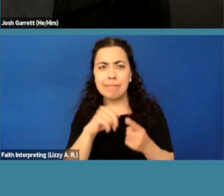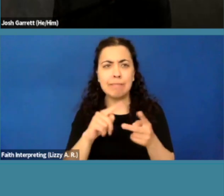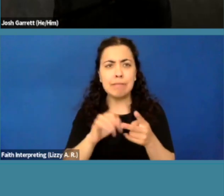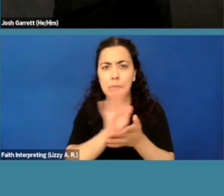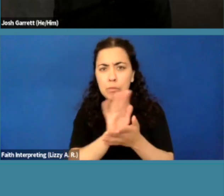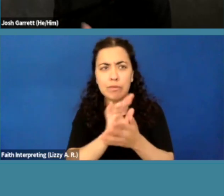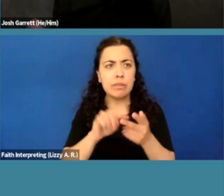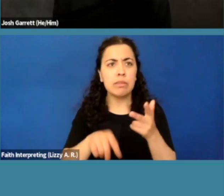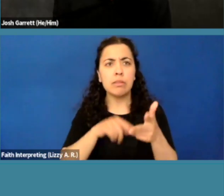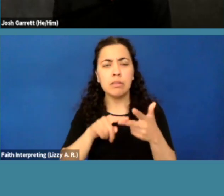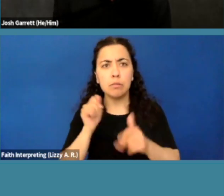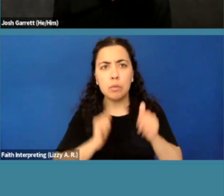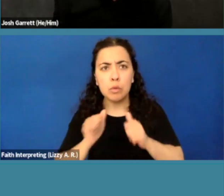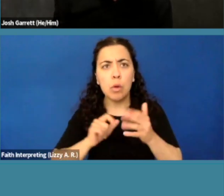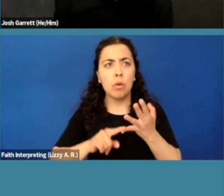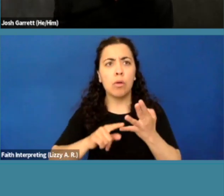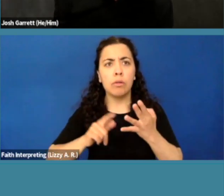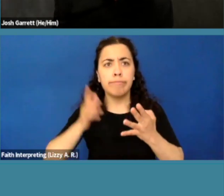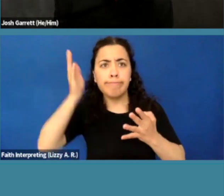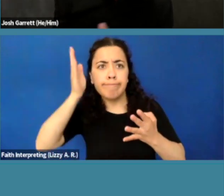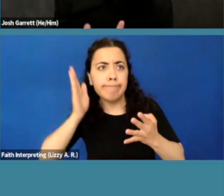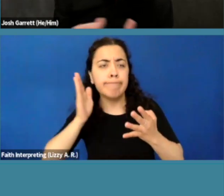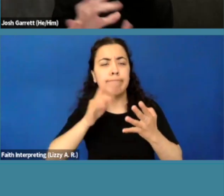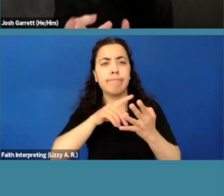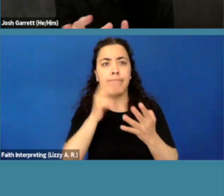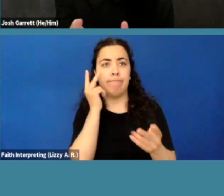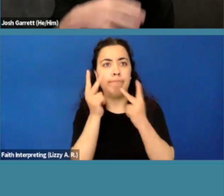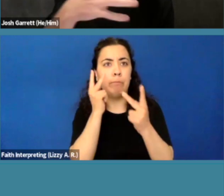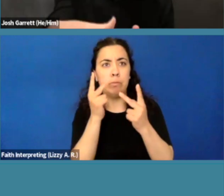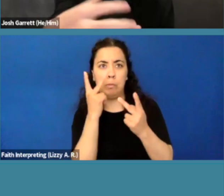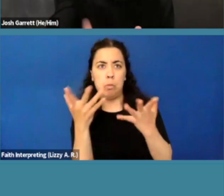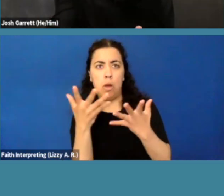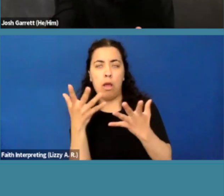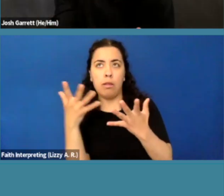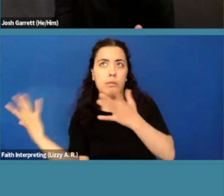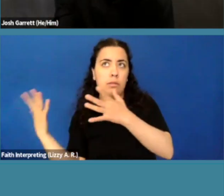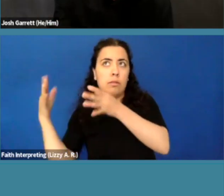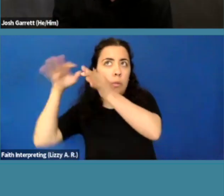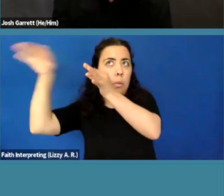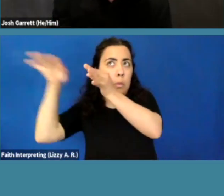show, performance, or a presentation. Description is inserted into these pauses in the program's dialog